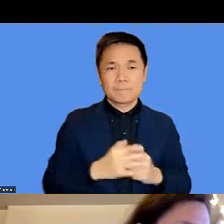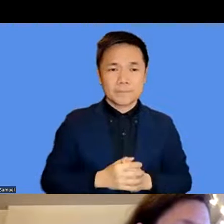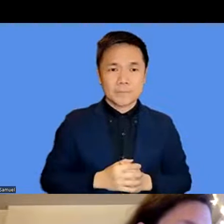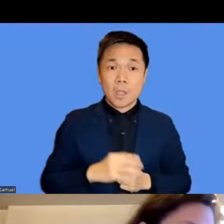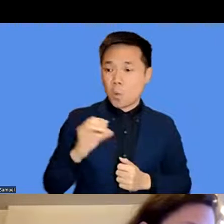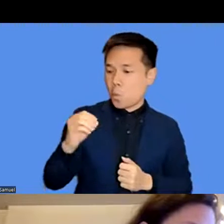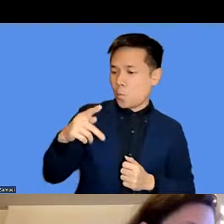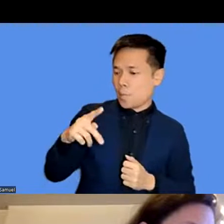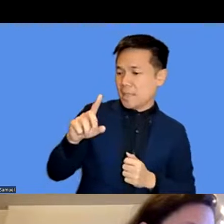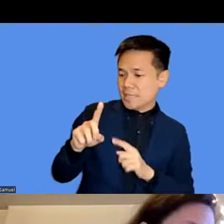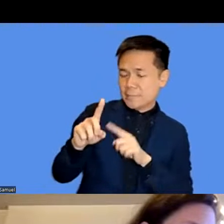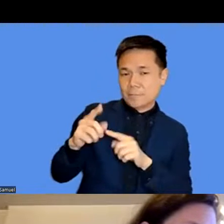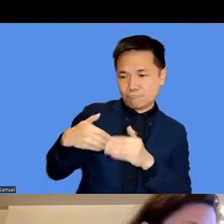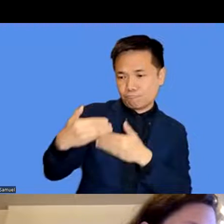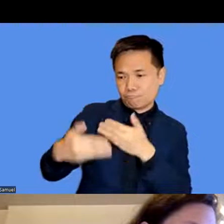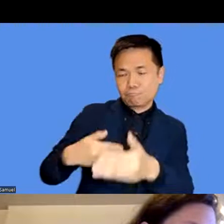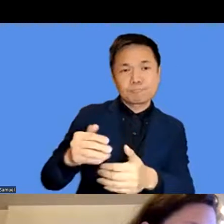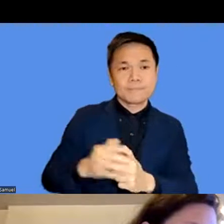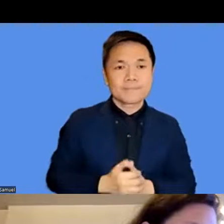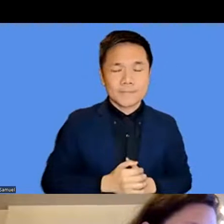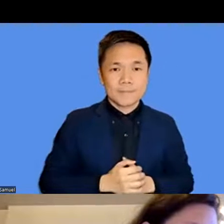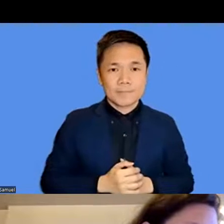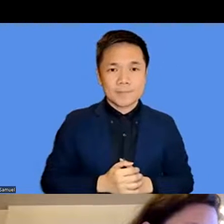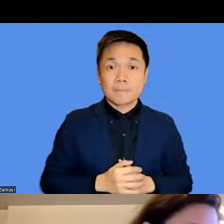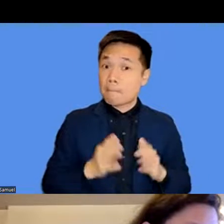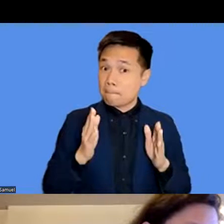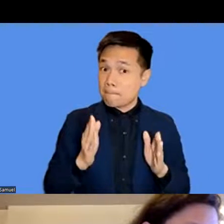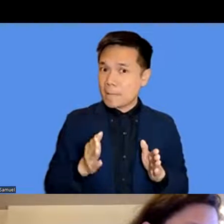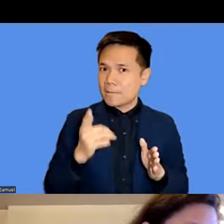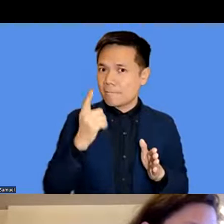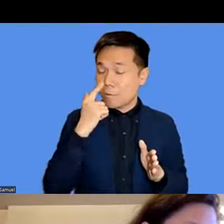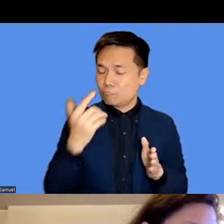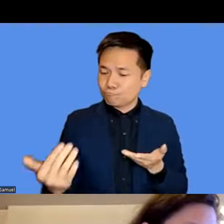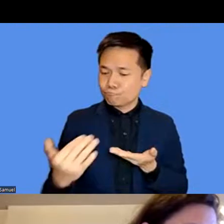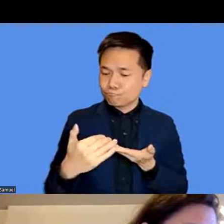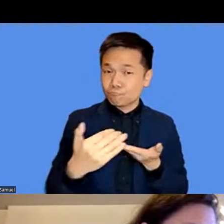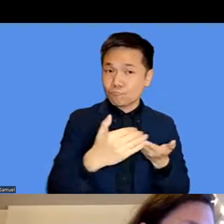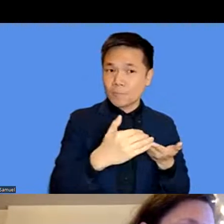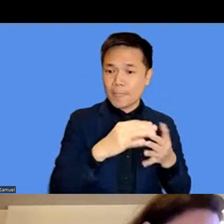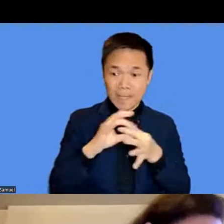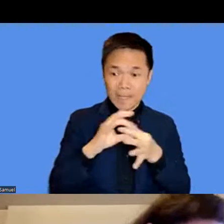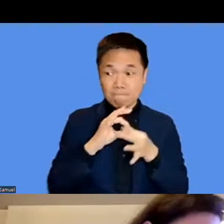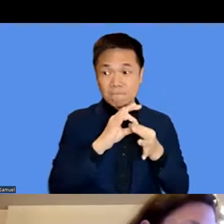from the beginning will serve the purpose of doing it right from the beginning in the